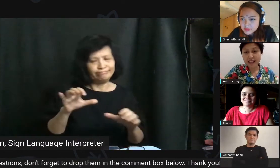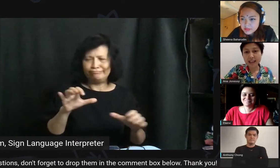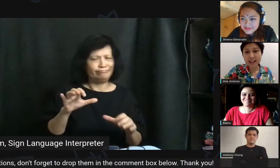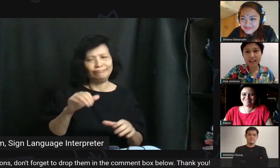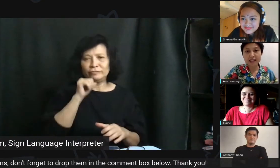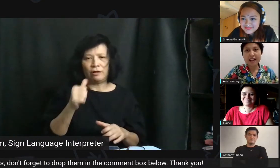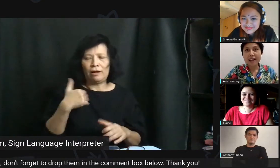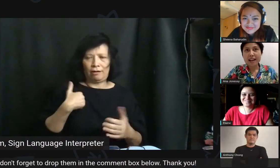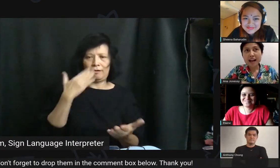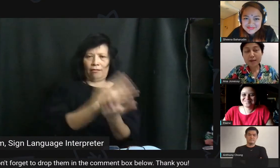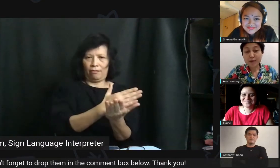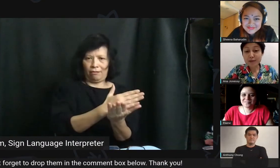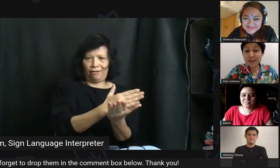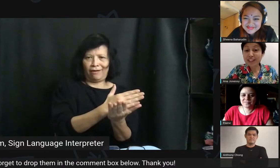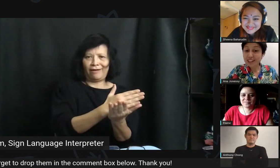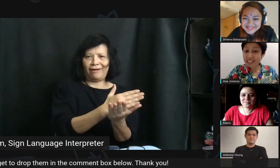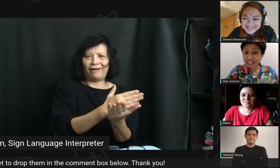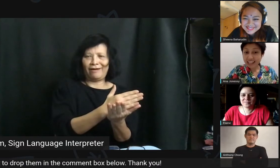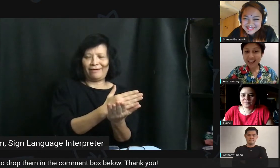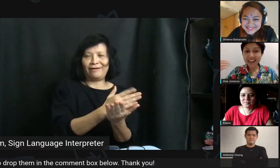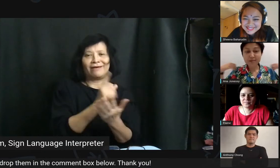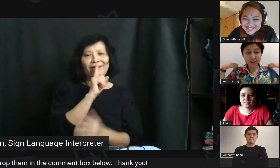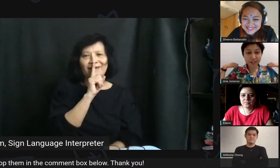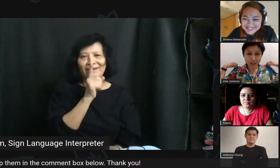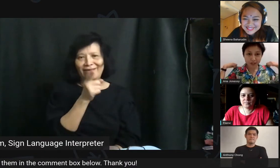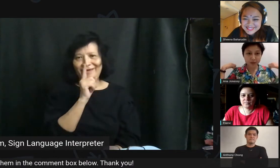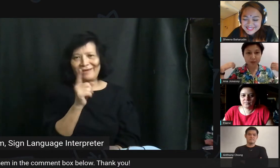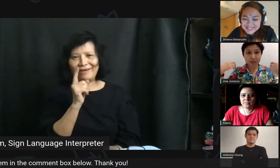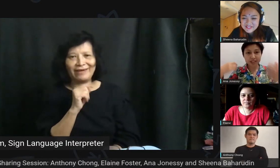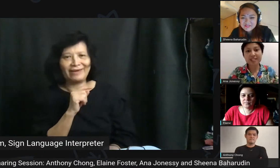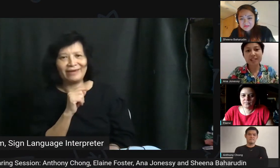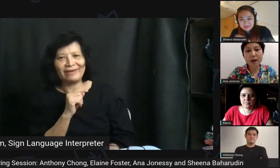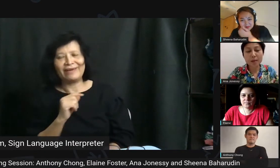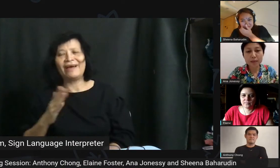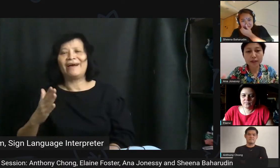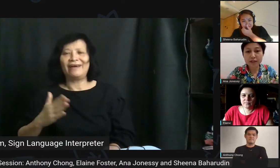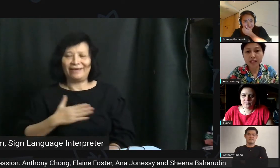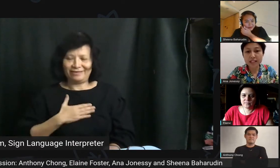And I’m really glad, I’m really grateful because my friends